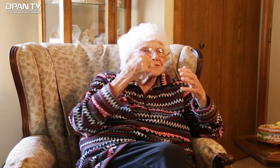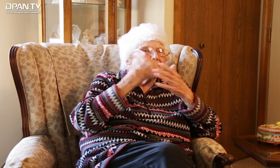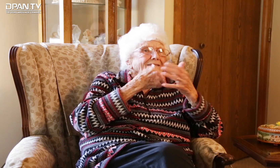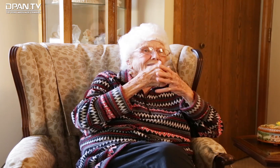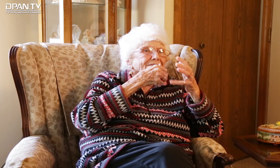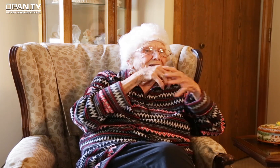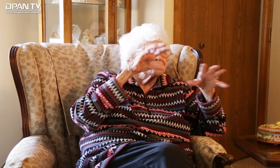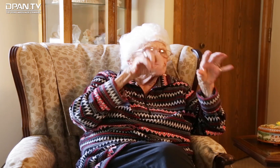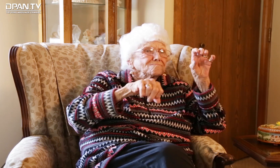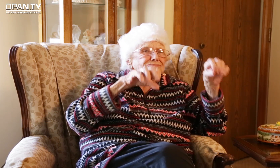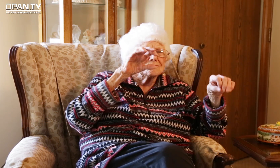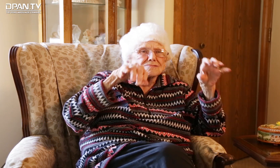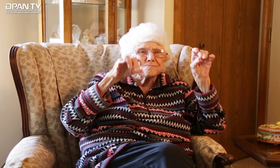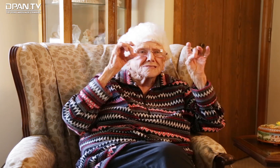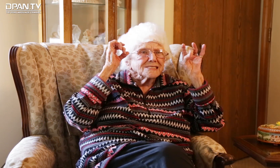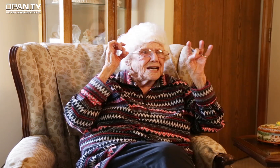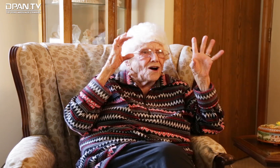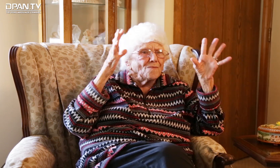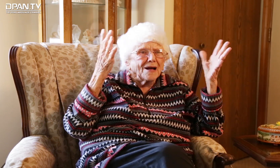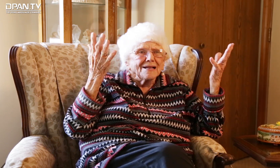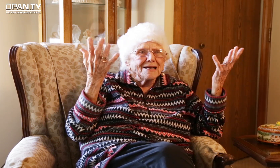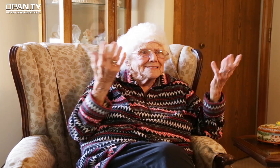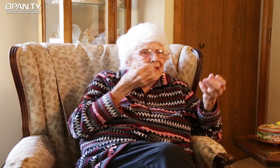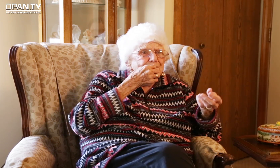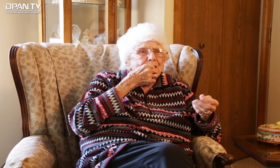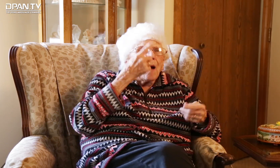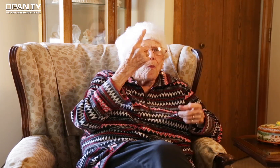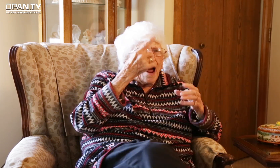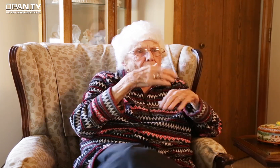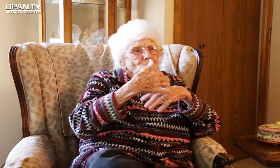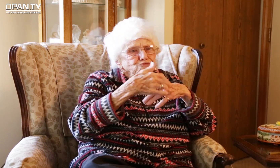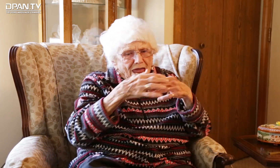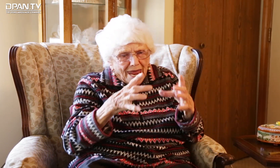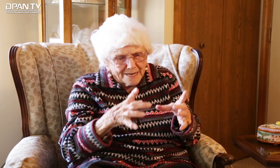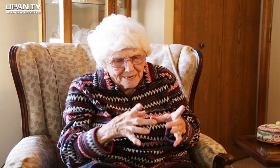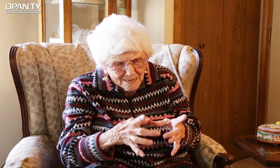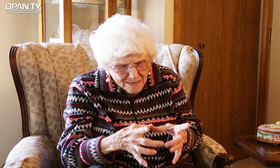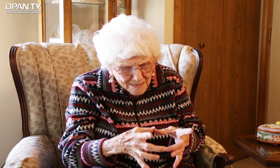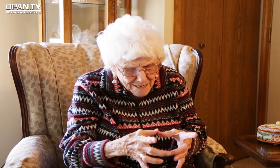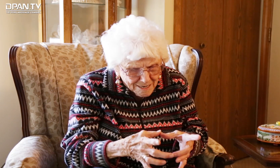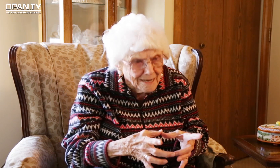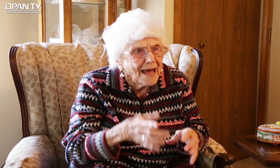The Germans had seized control of everything. It was terrible.